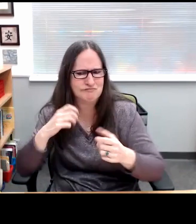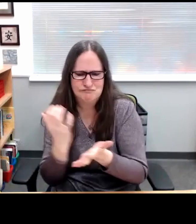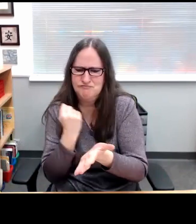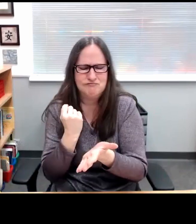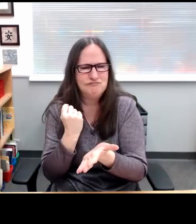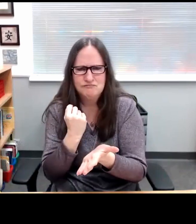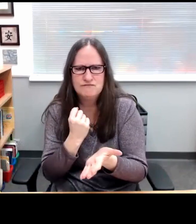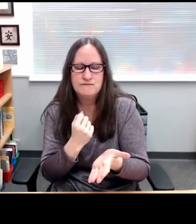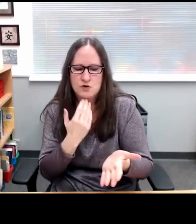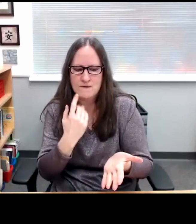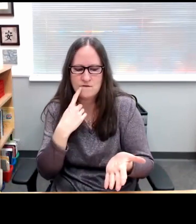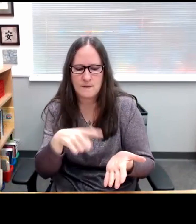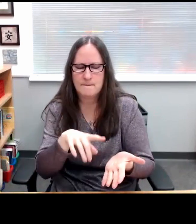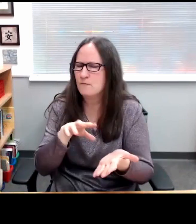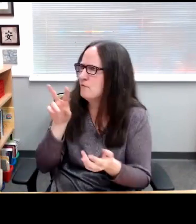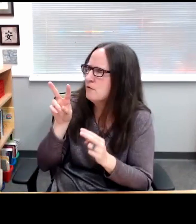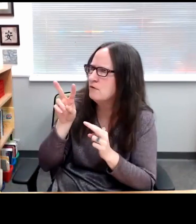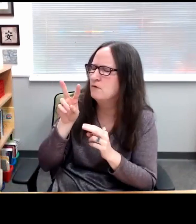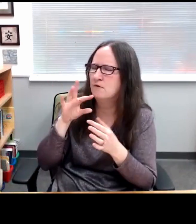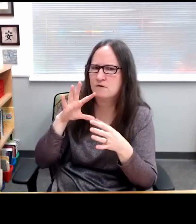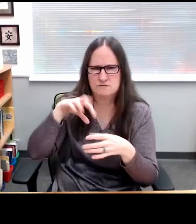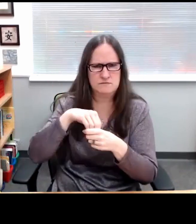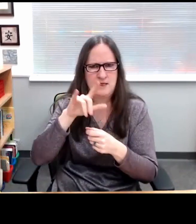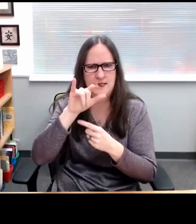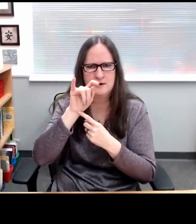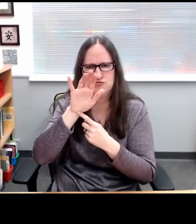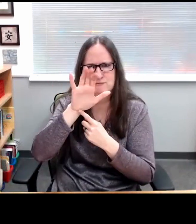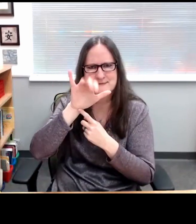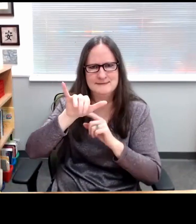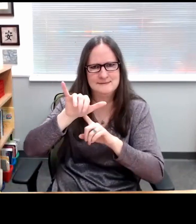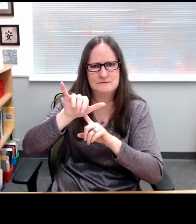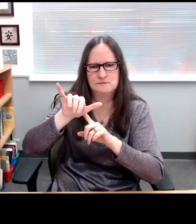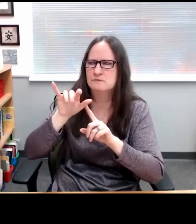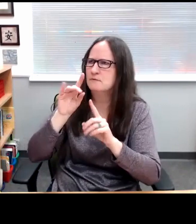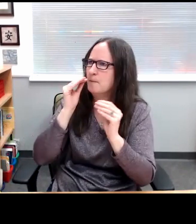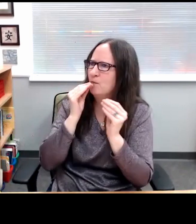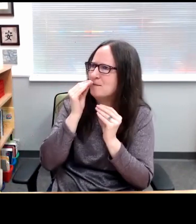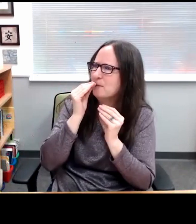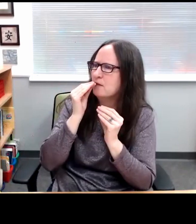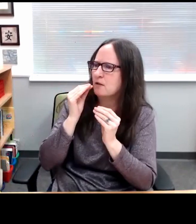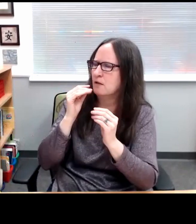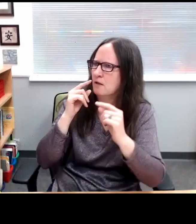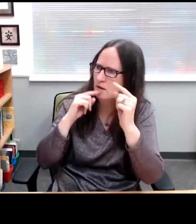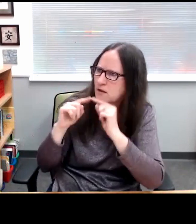can help make the connection that much easier for the student. And that's also included in literacy,